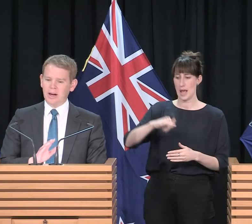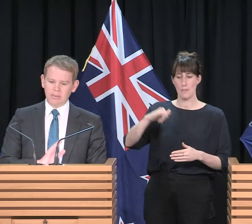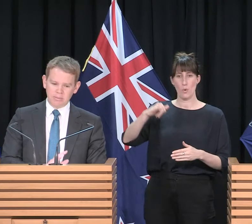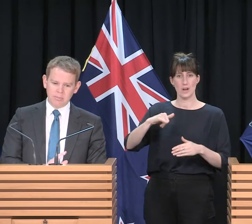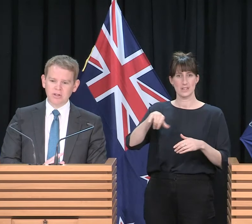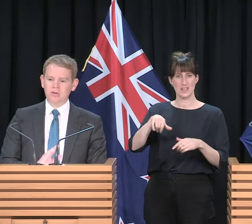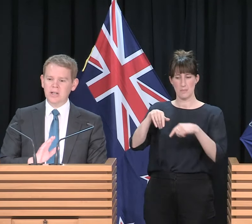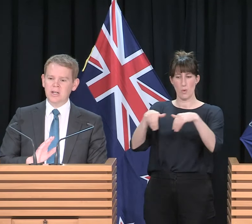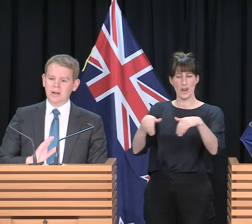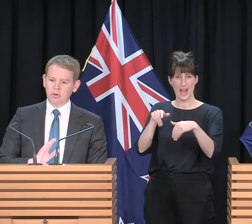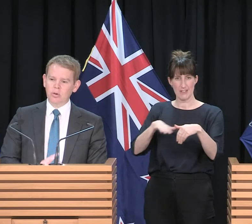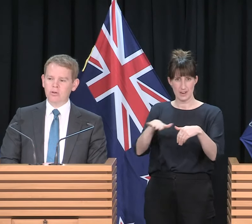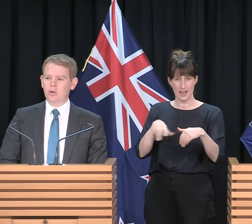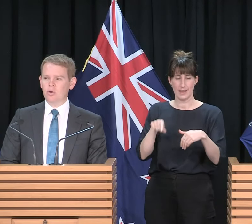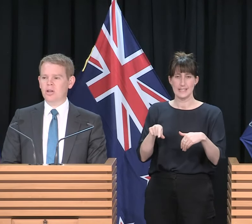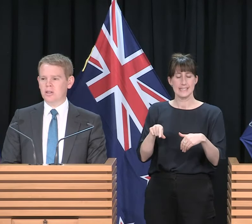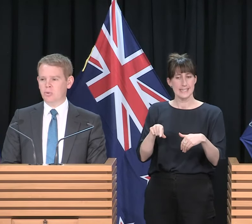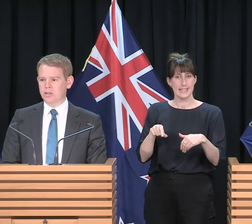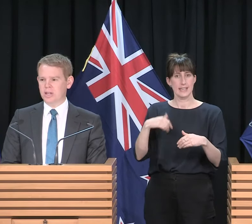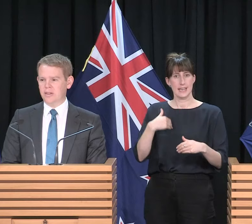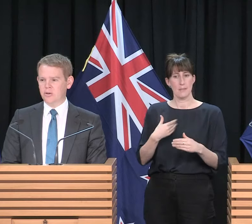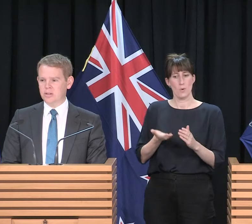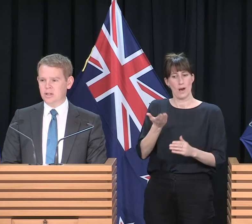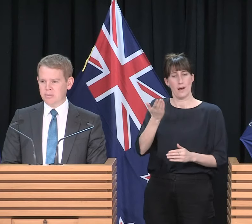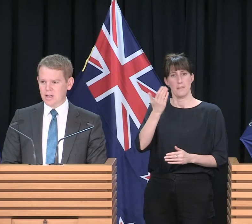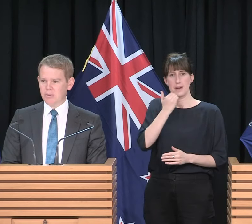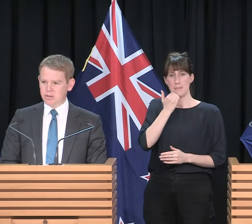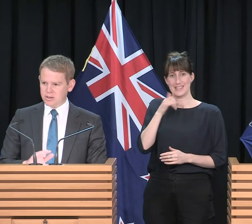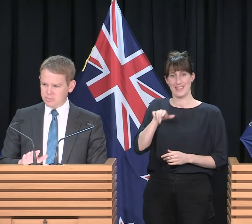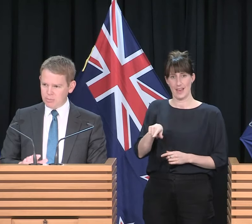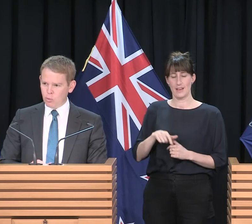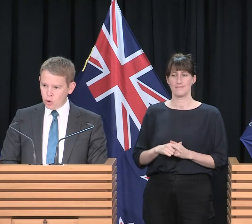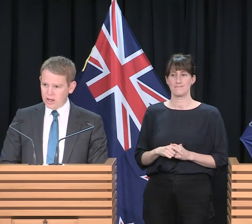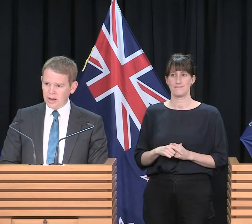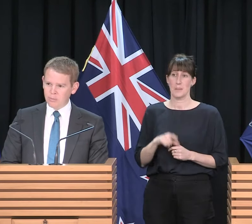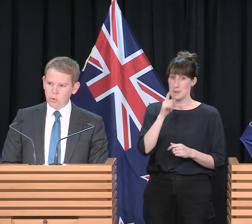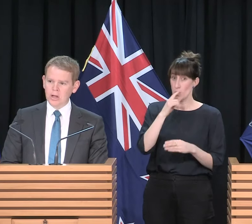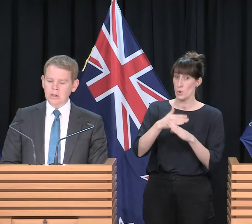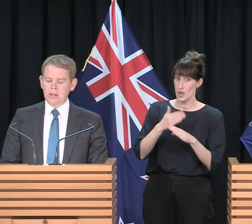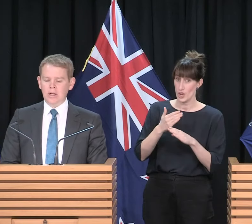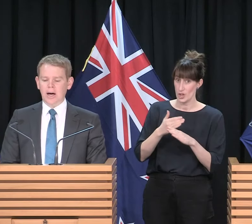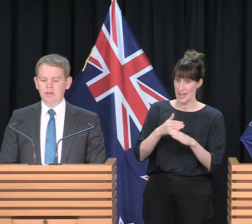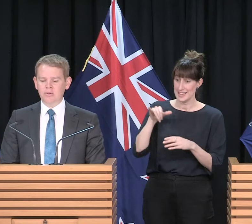recovered, so we have 23 active cases, all in managed